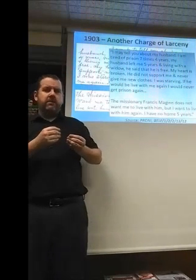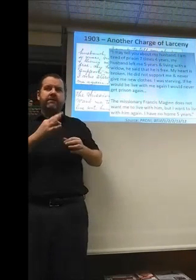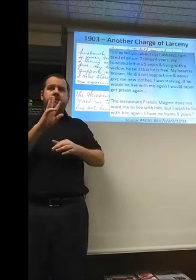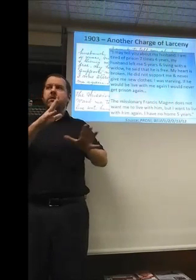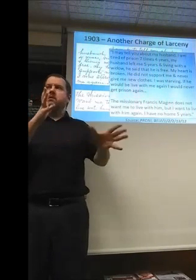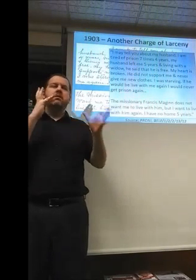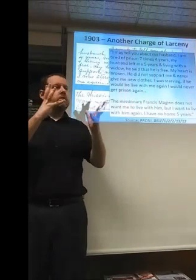off.